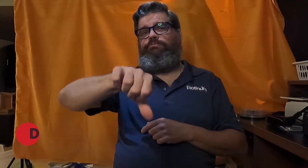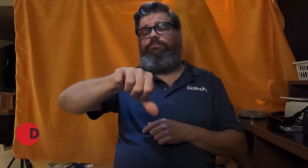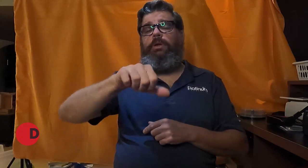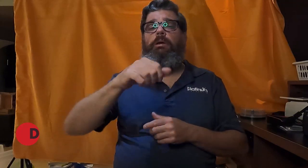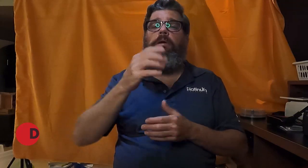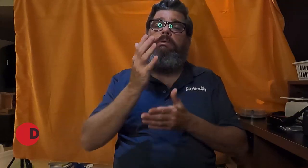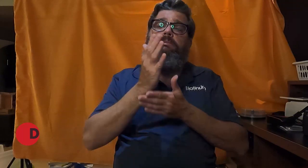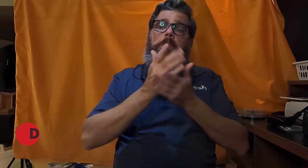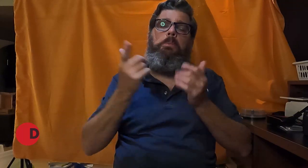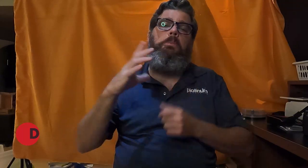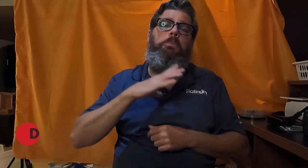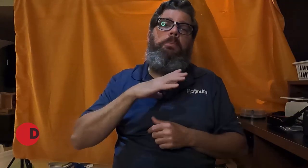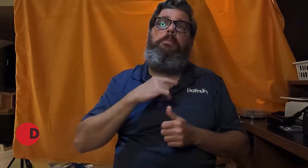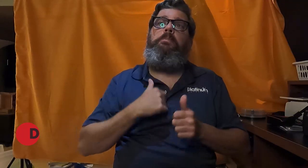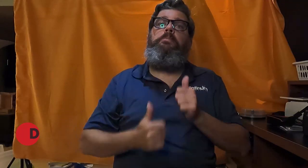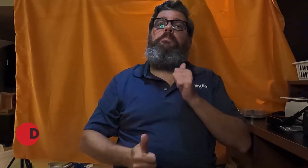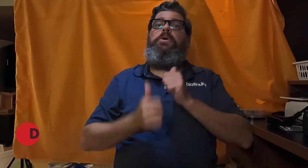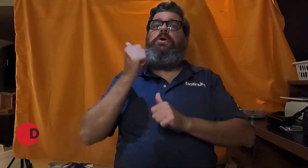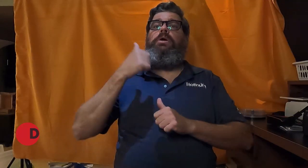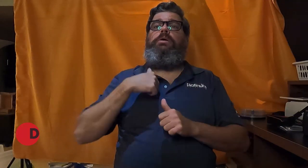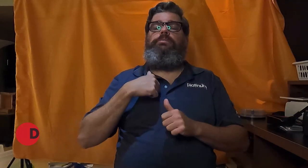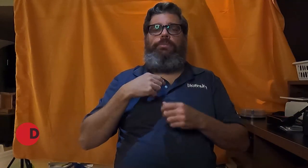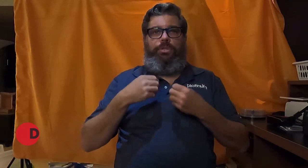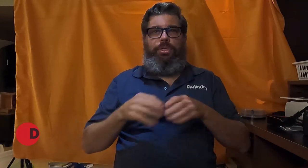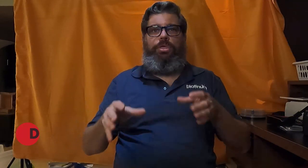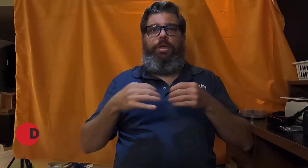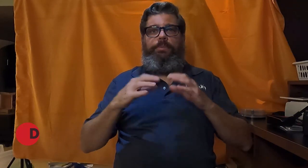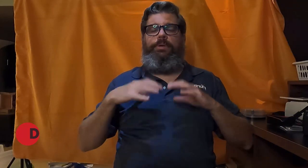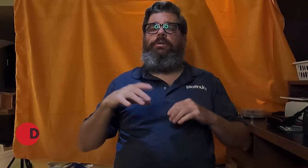They are bound to reject you for the most part.